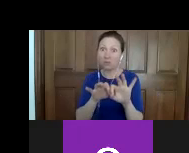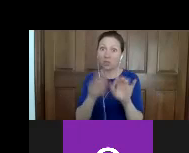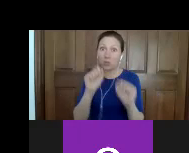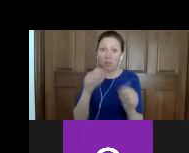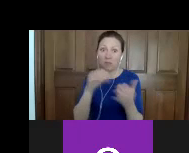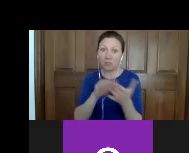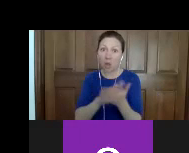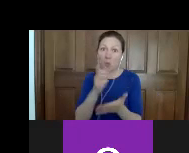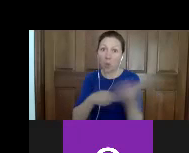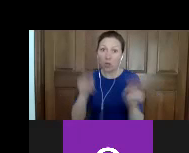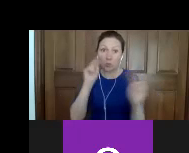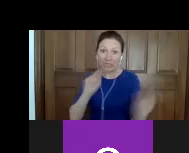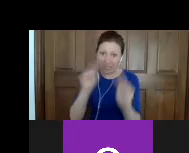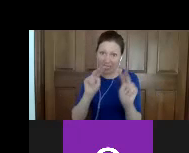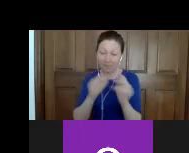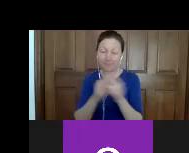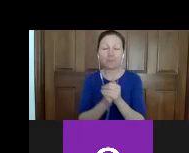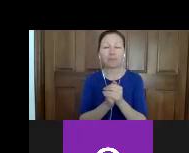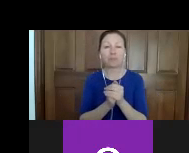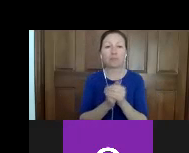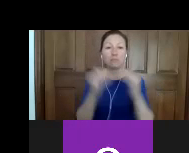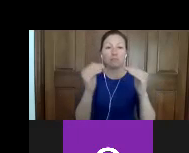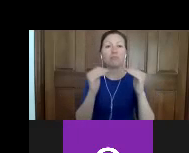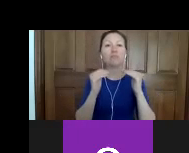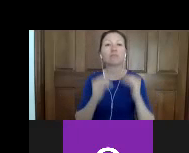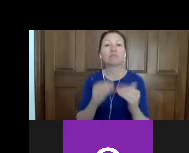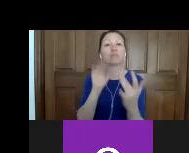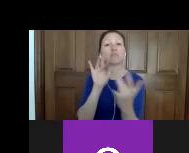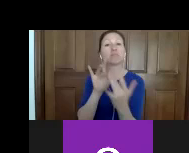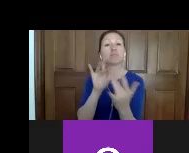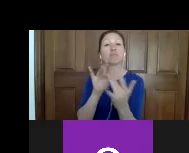If you need to, contact the equal employment opportunity commission, the EEOC. They can